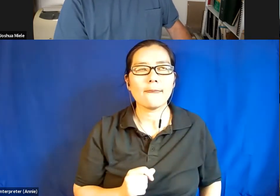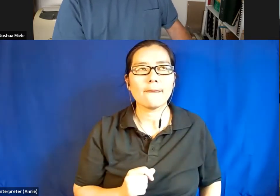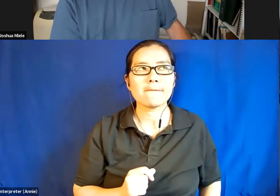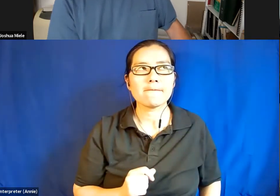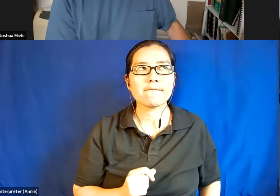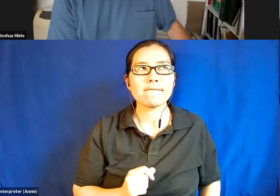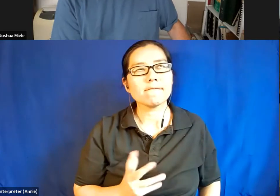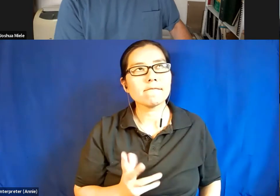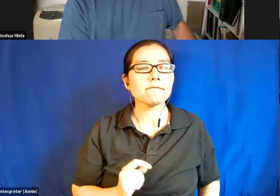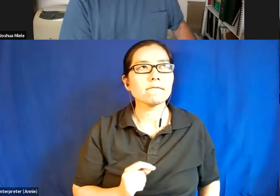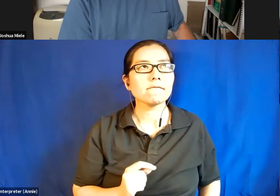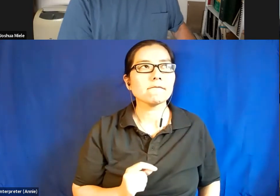I really like your point about